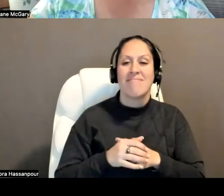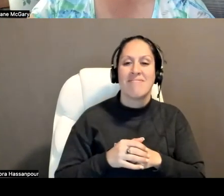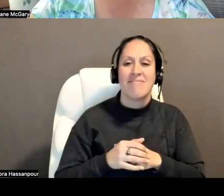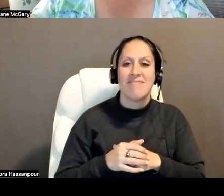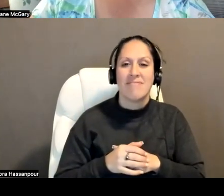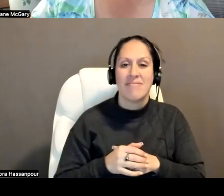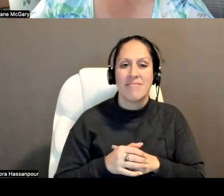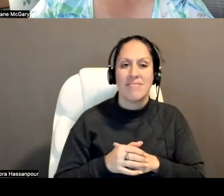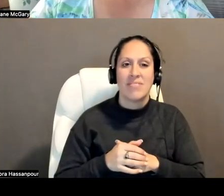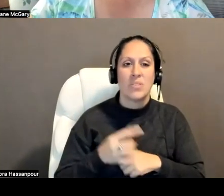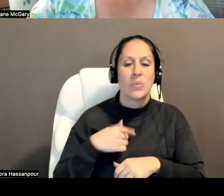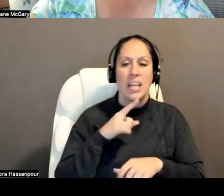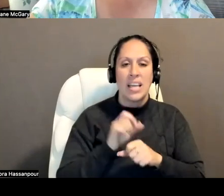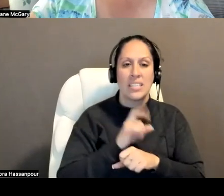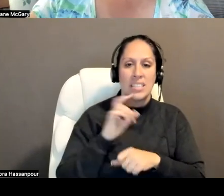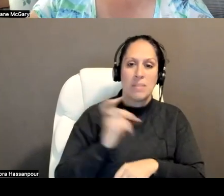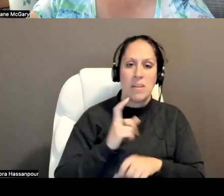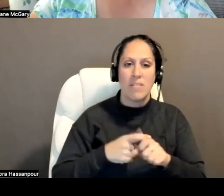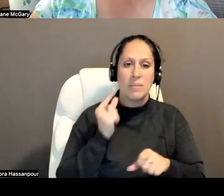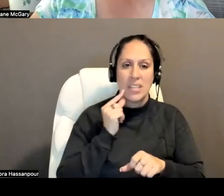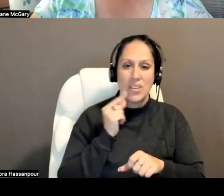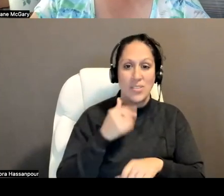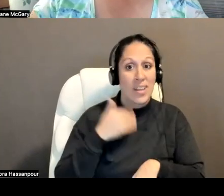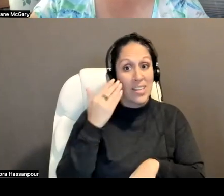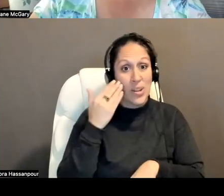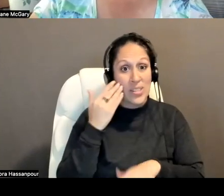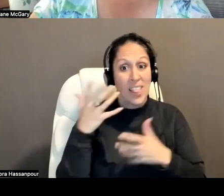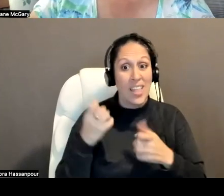Yeah. We actually just came back from San Antonio, so I know it's a lot of traffic